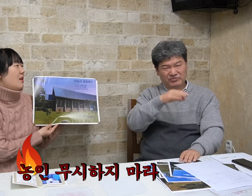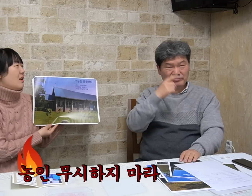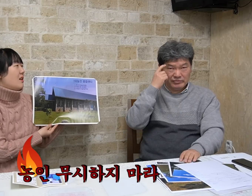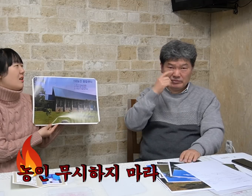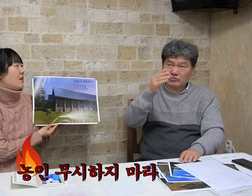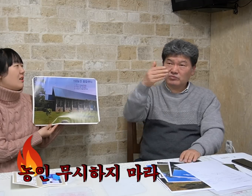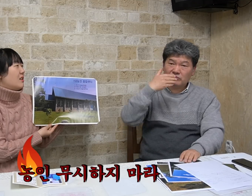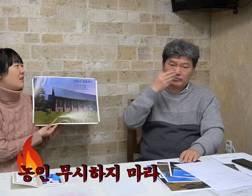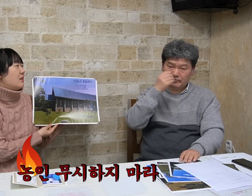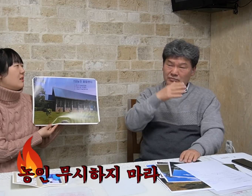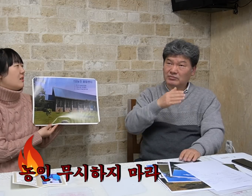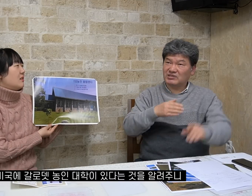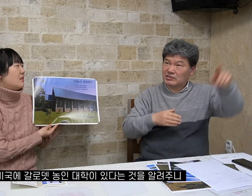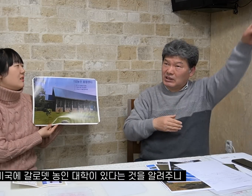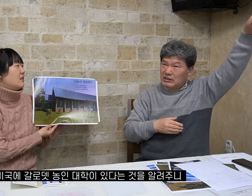Don't ignore the deaf.